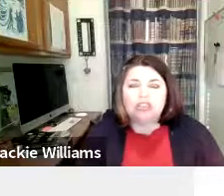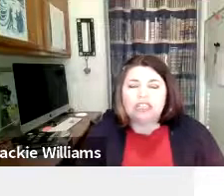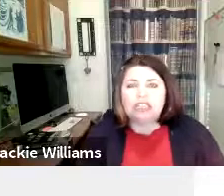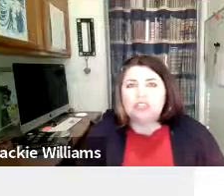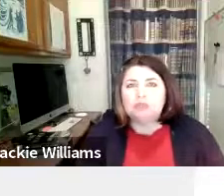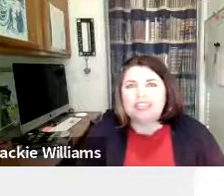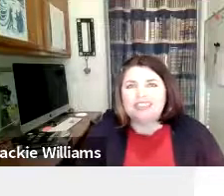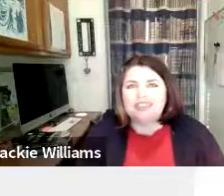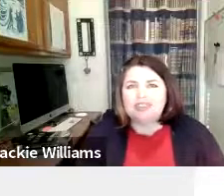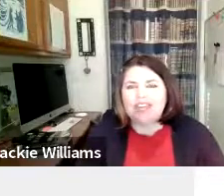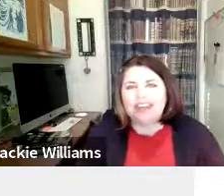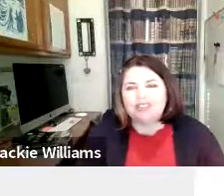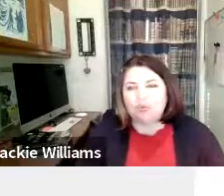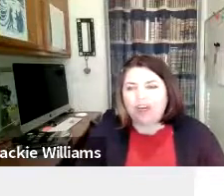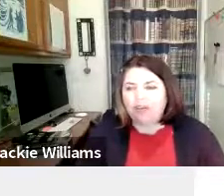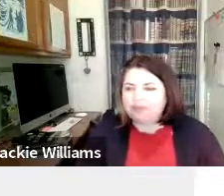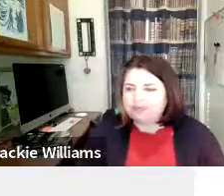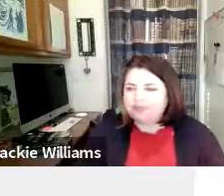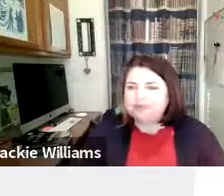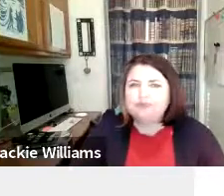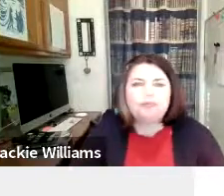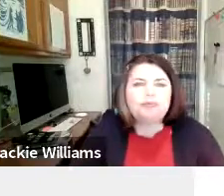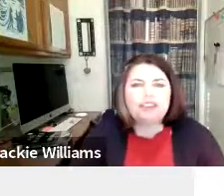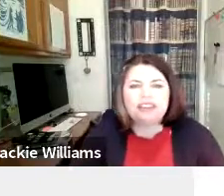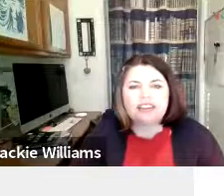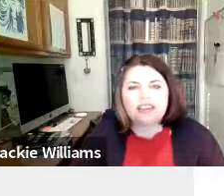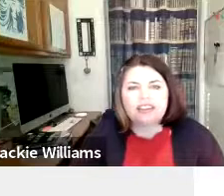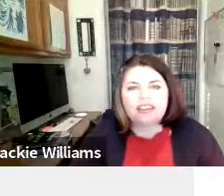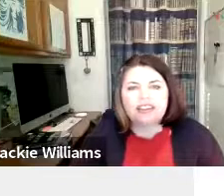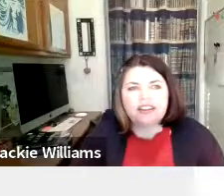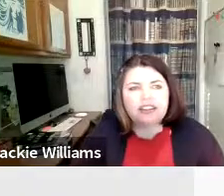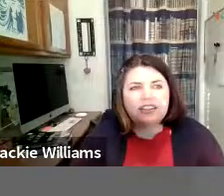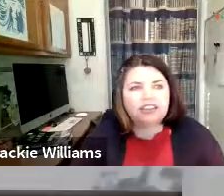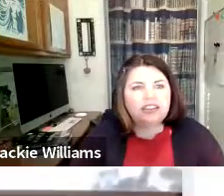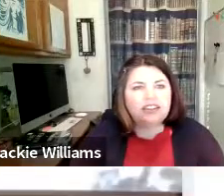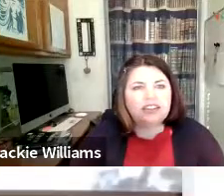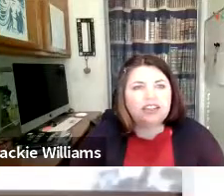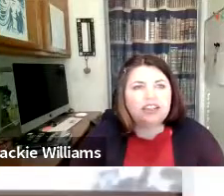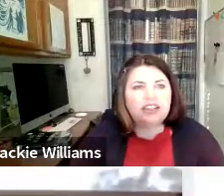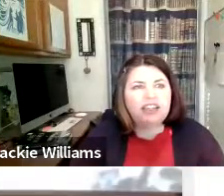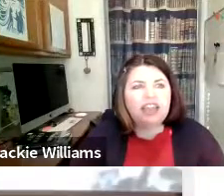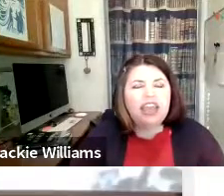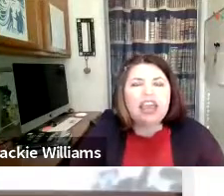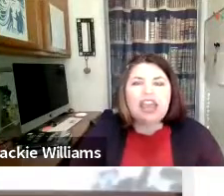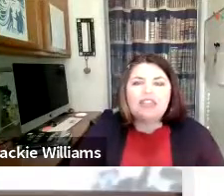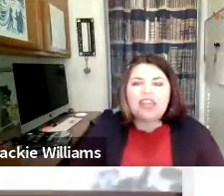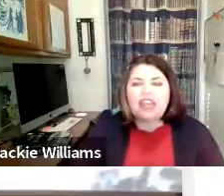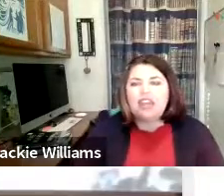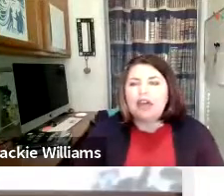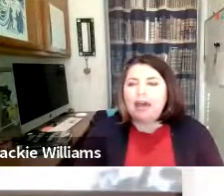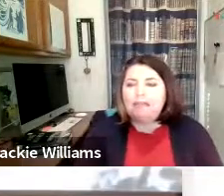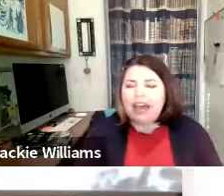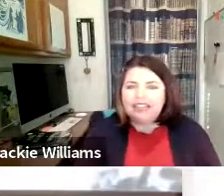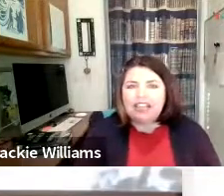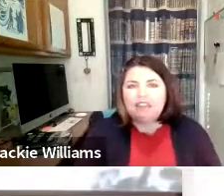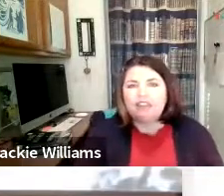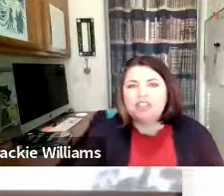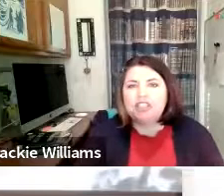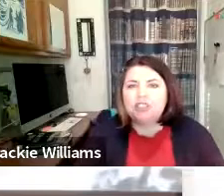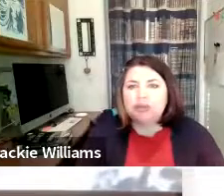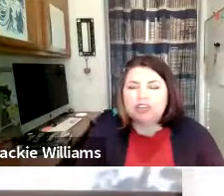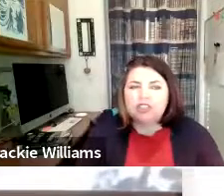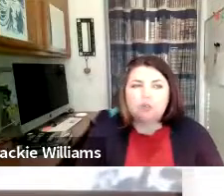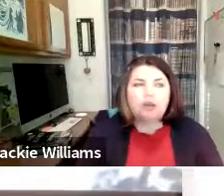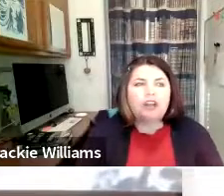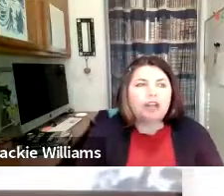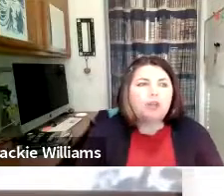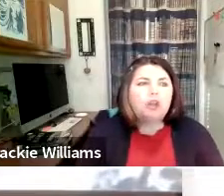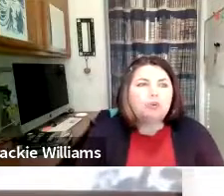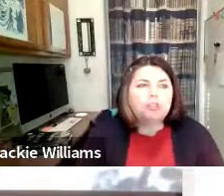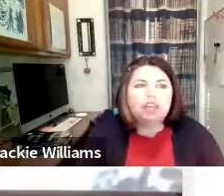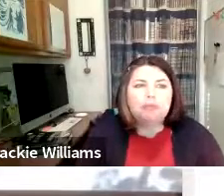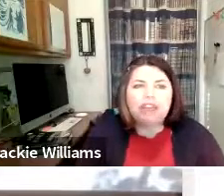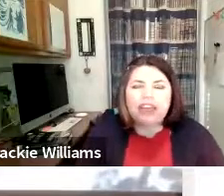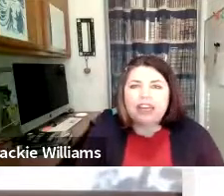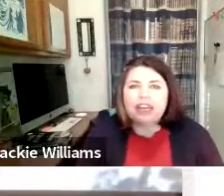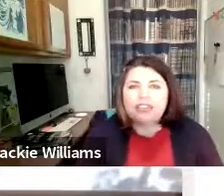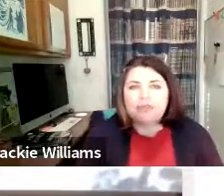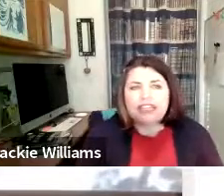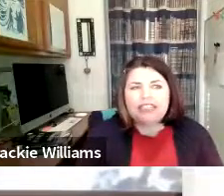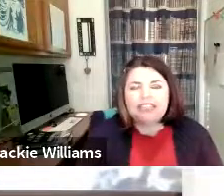Learning Center space to do that as well. And then, back to that first year experience program, we're talking about that customized